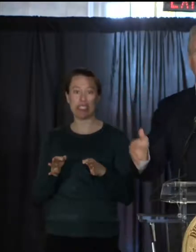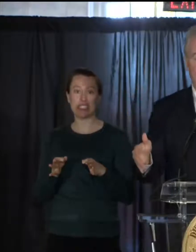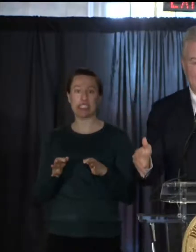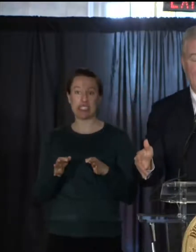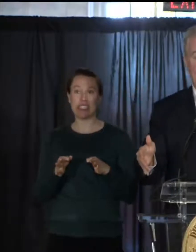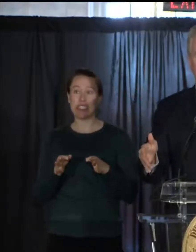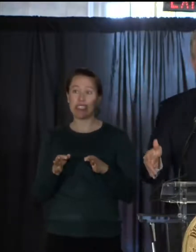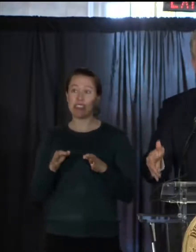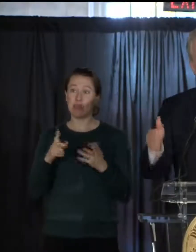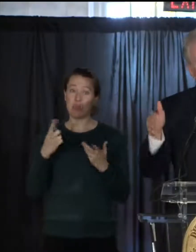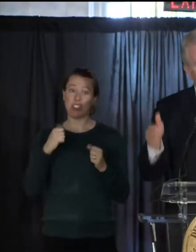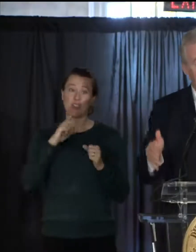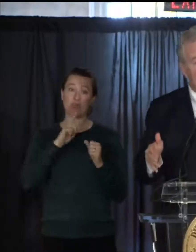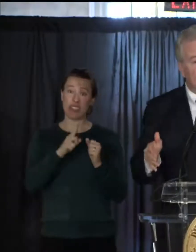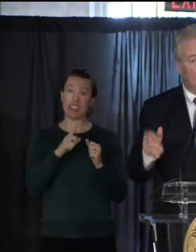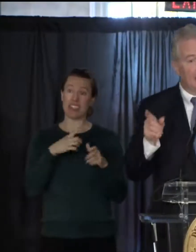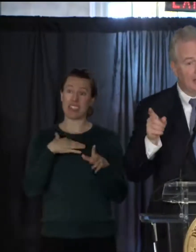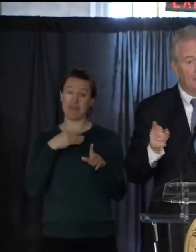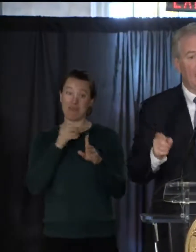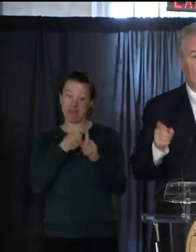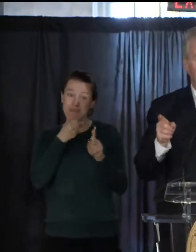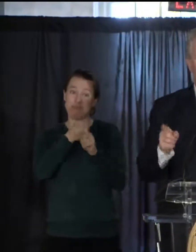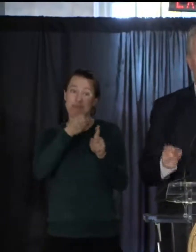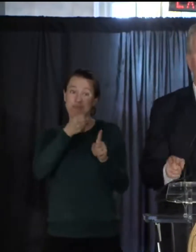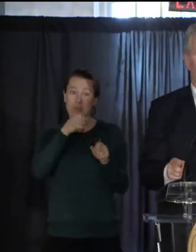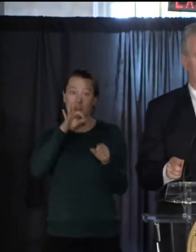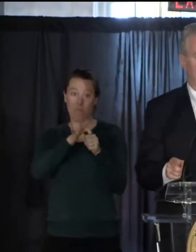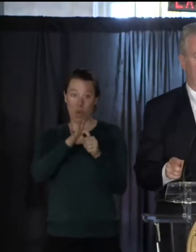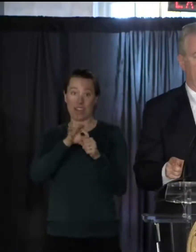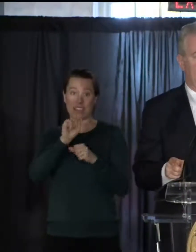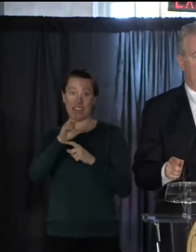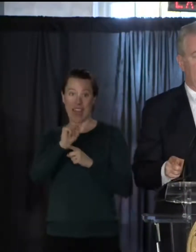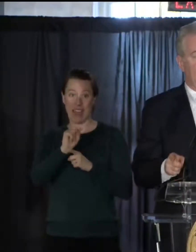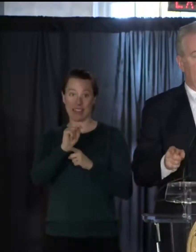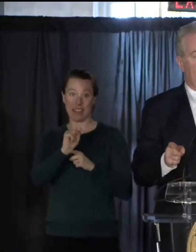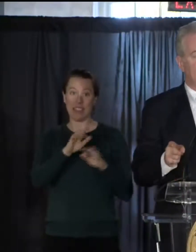VOTING RIGHTS ACT, WAS DECIDED ON A 5-4 VOTE.